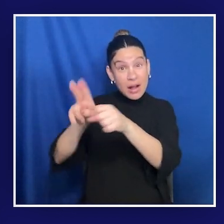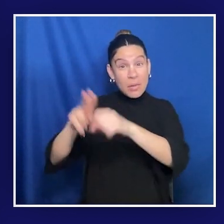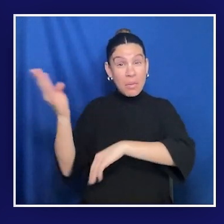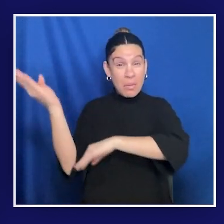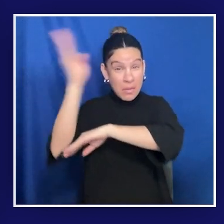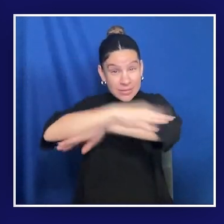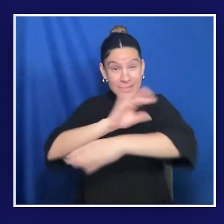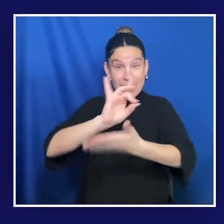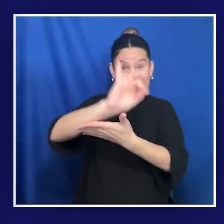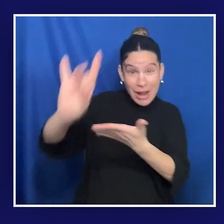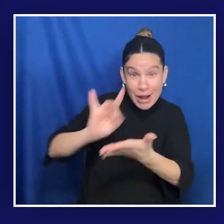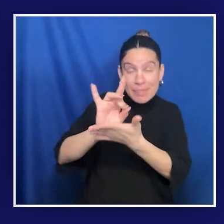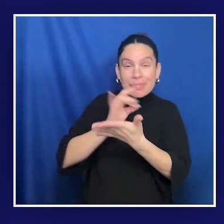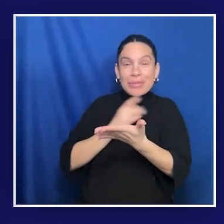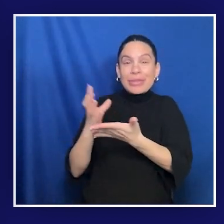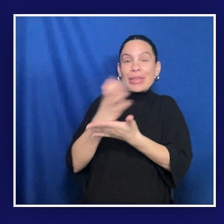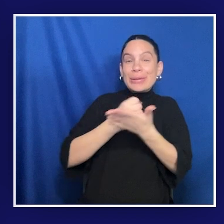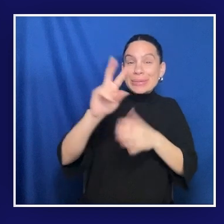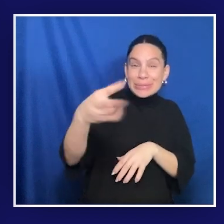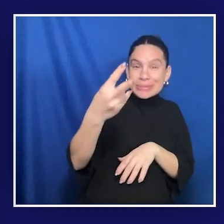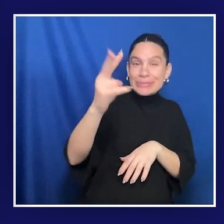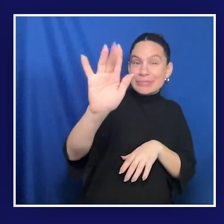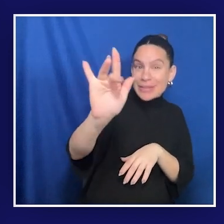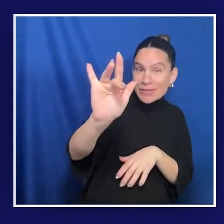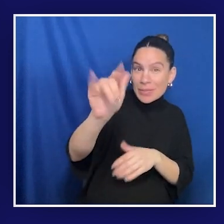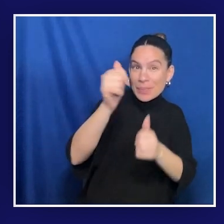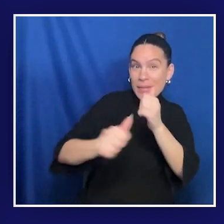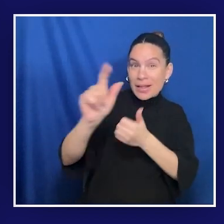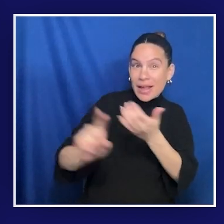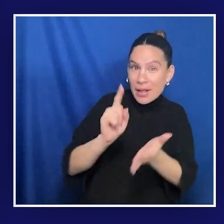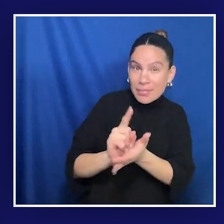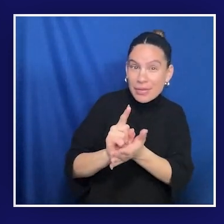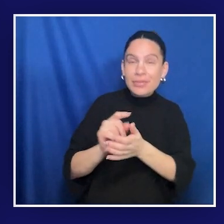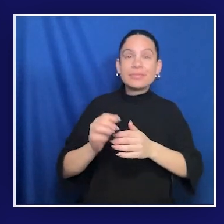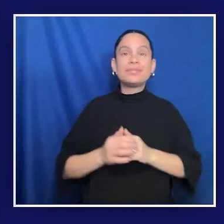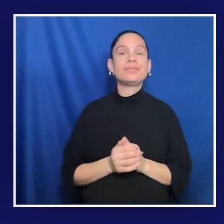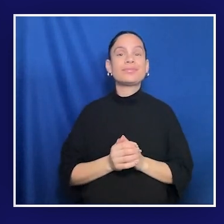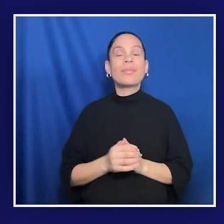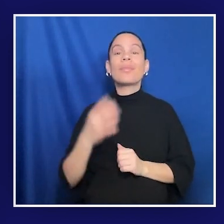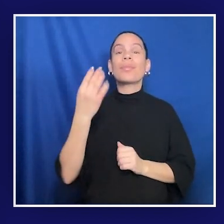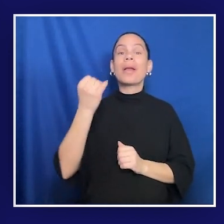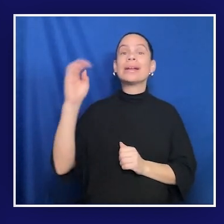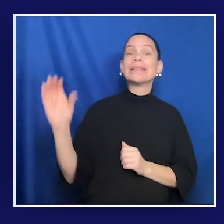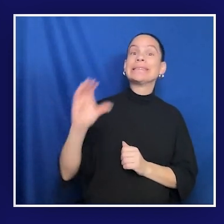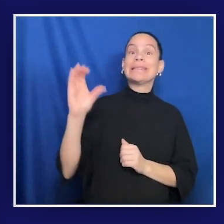[Audio Description] [Neil] 14(c) wages have no minimum.